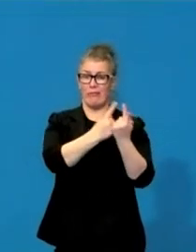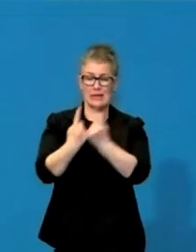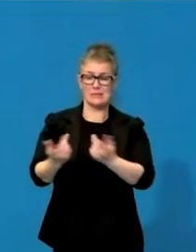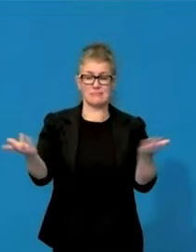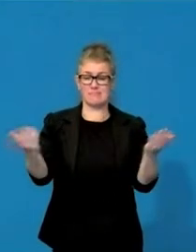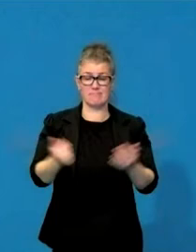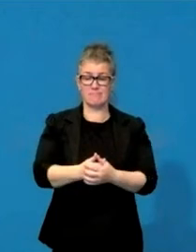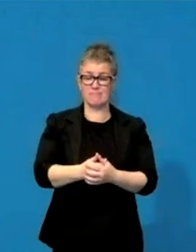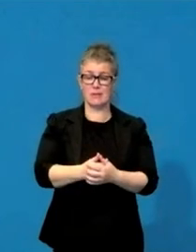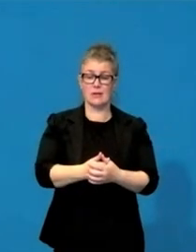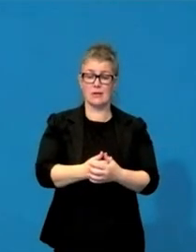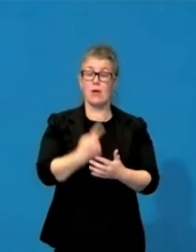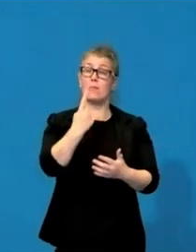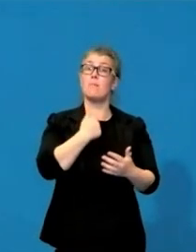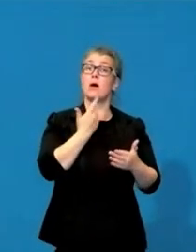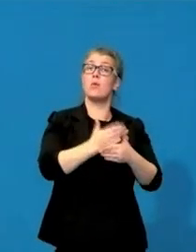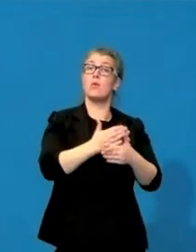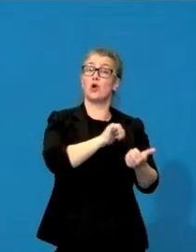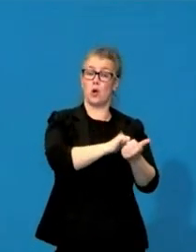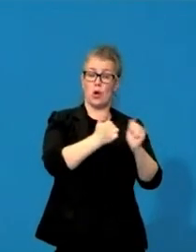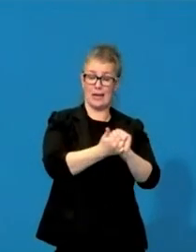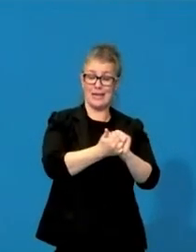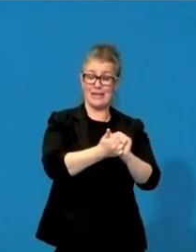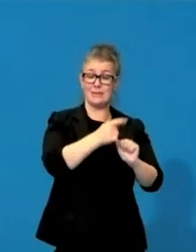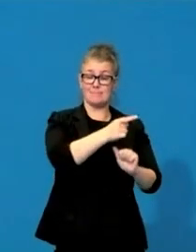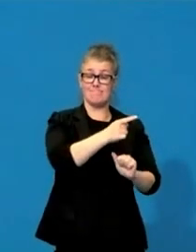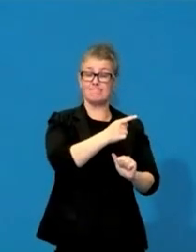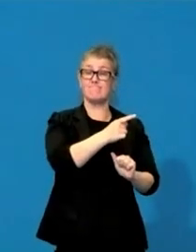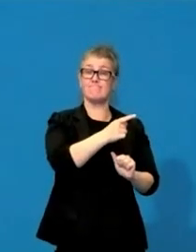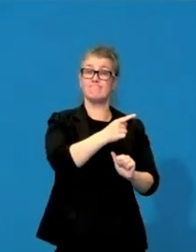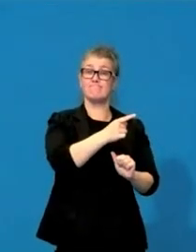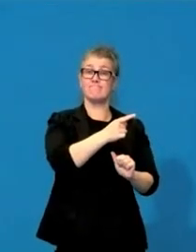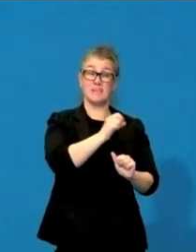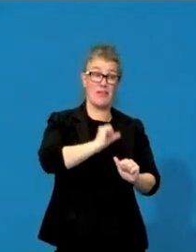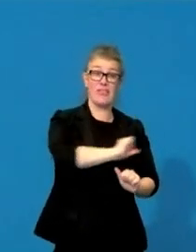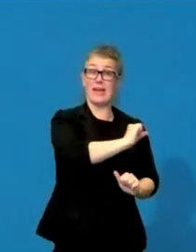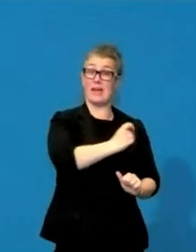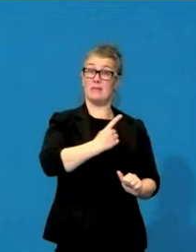one of my work colleagues just dedicates her personal time for just to help me with